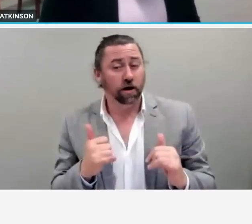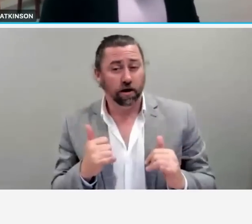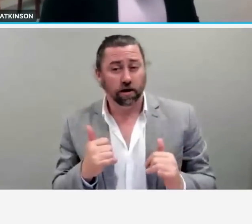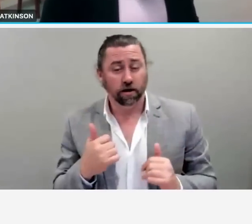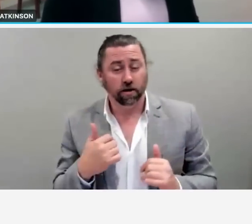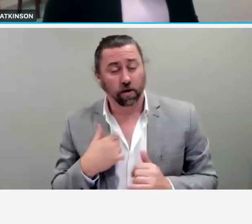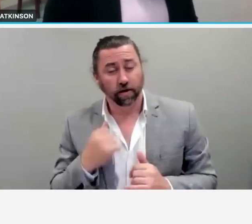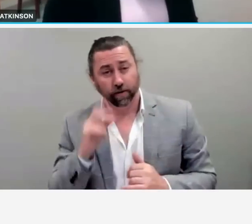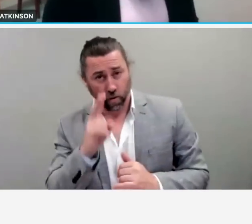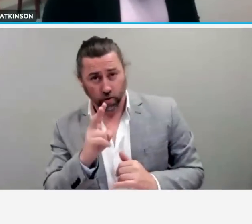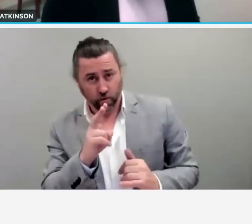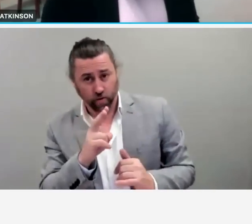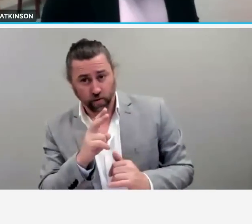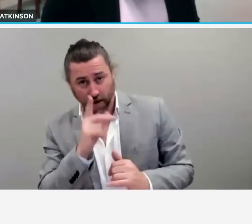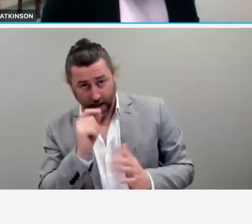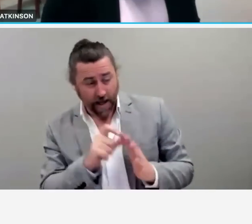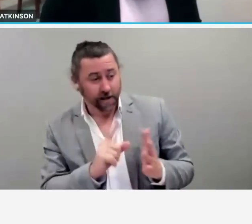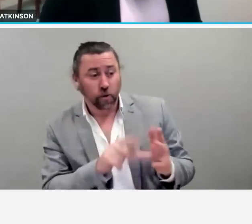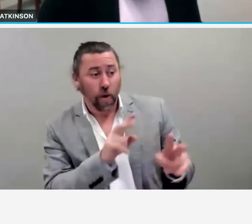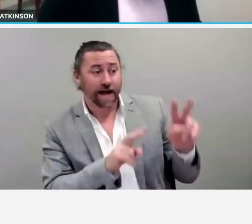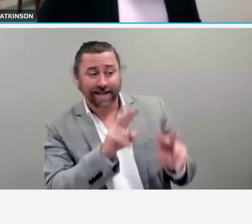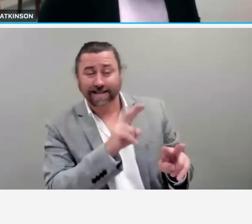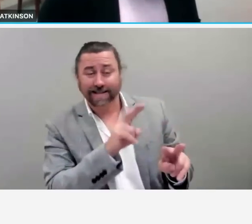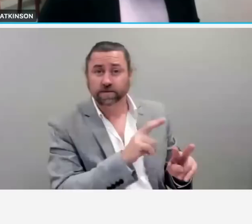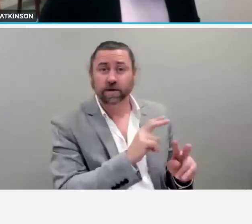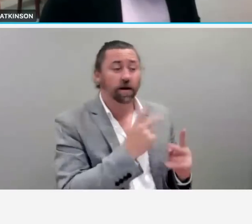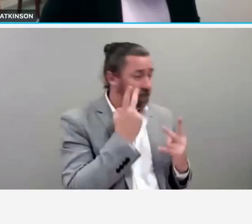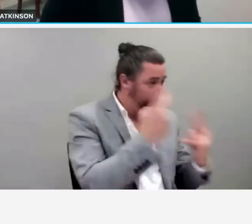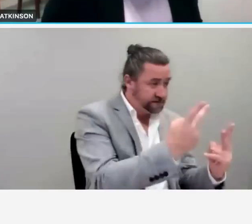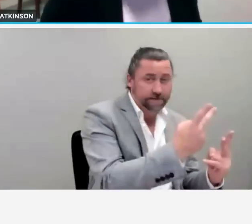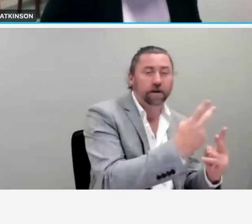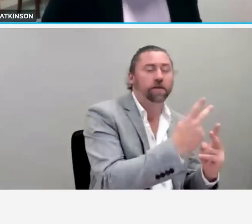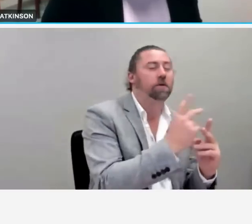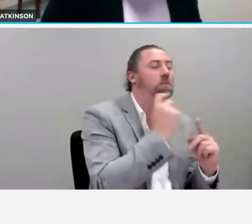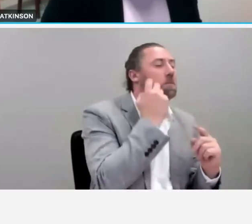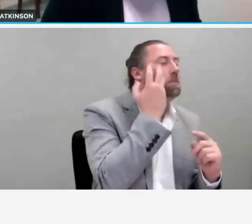conduct an assessment over two visits where appropriate. So for example the first visit might include a